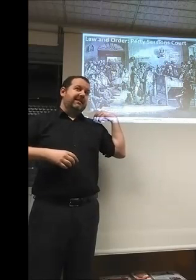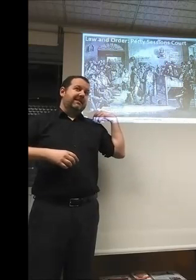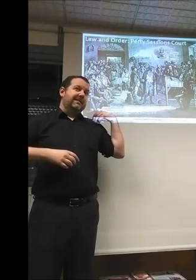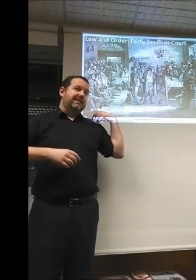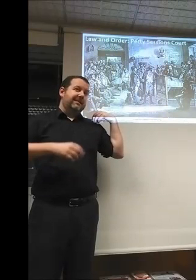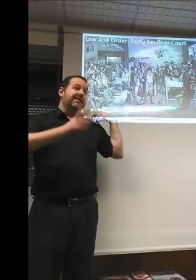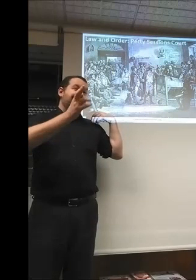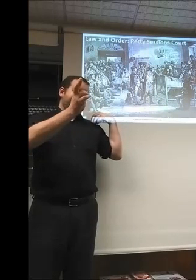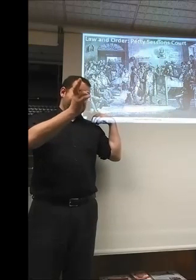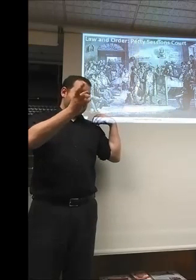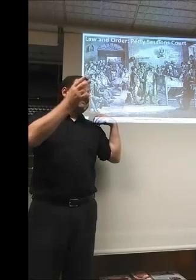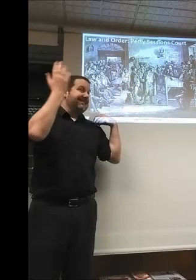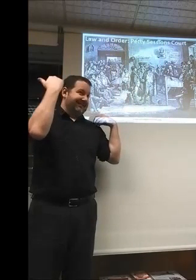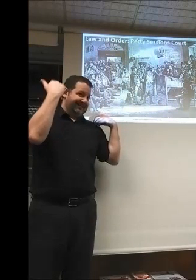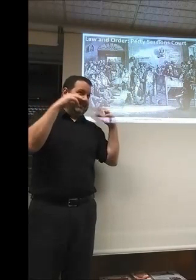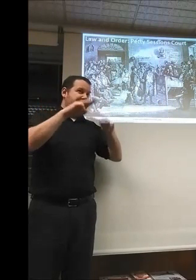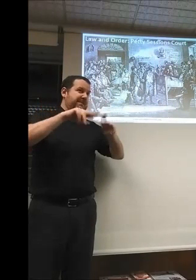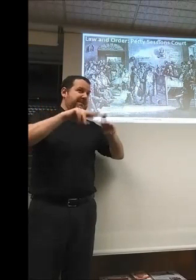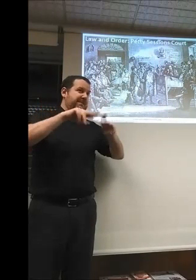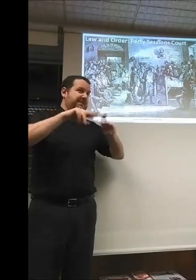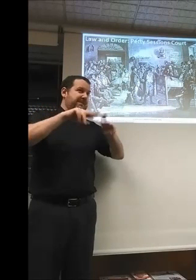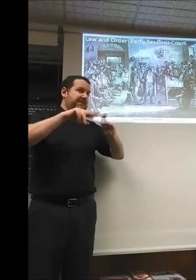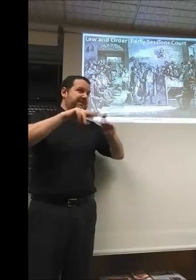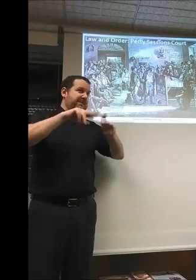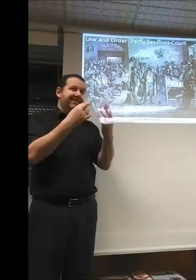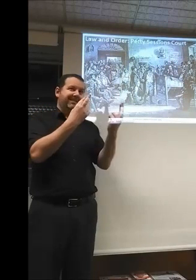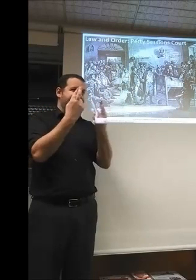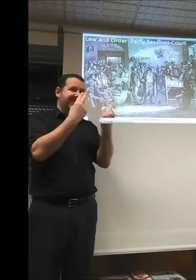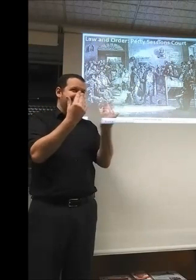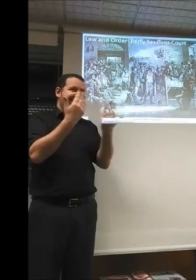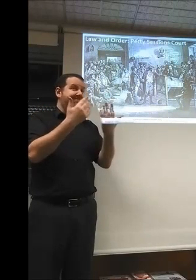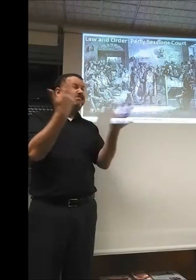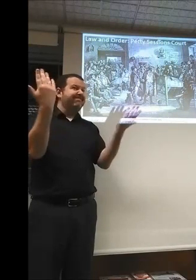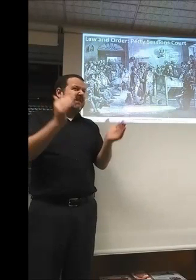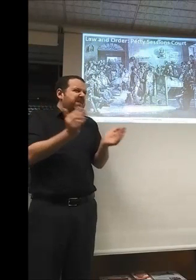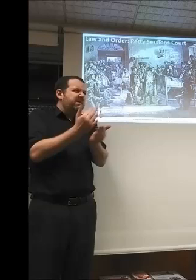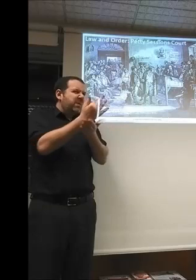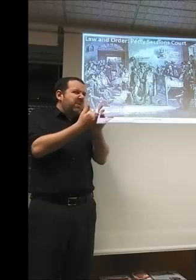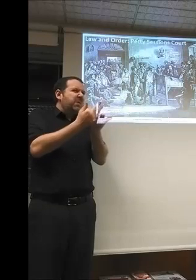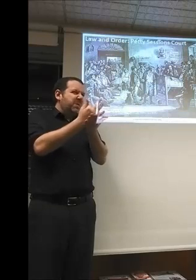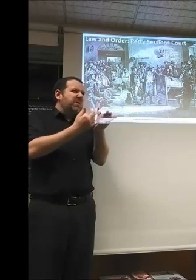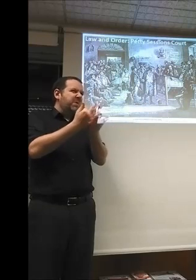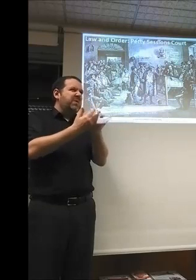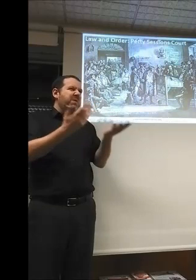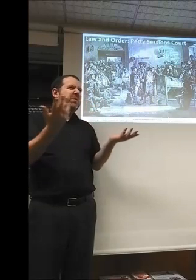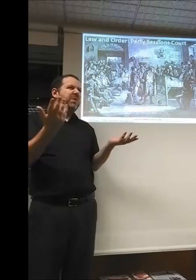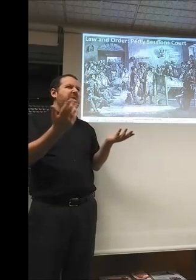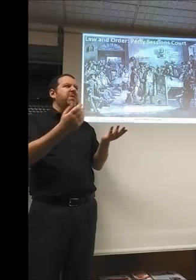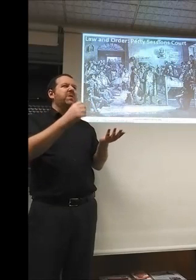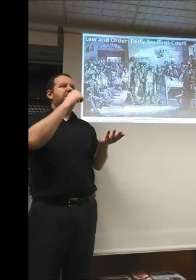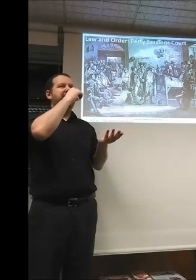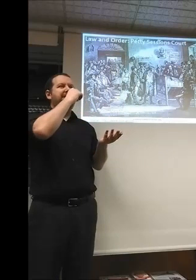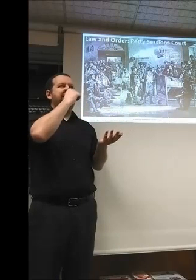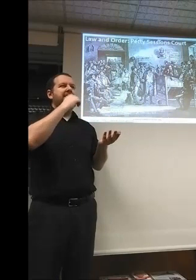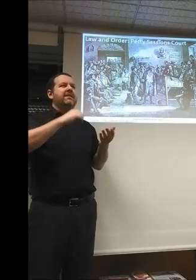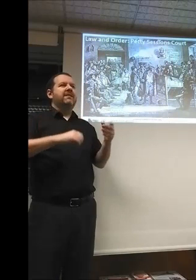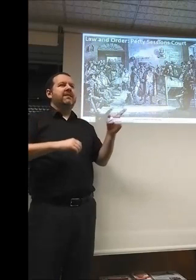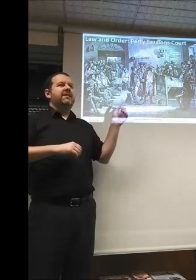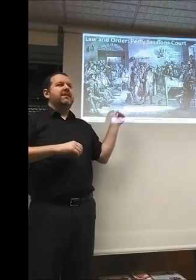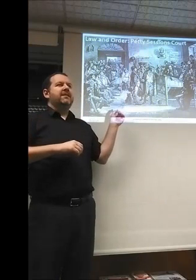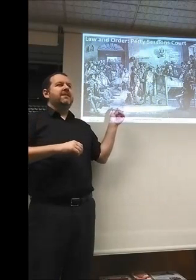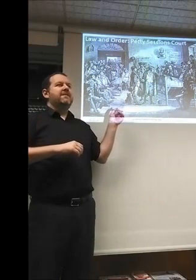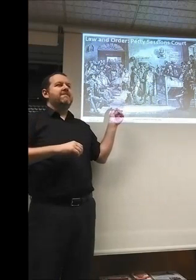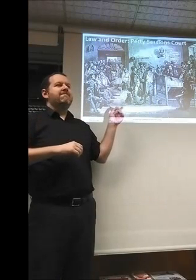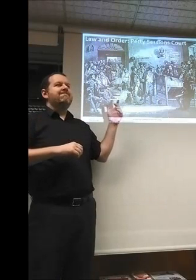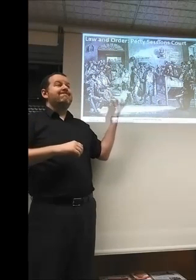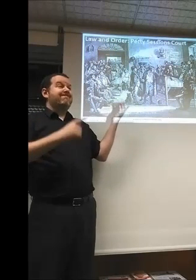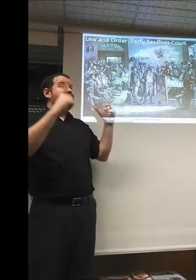You know back then a lot people couldn’t read, they’d be quite illiterate, yeah that’s